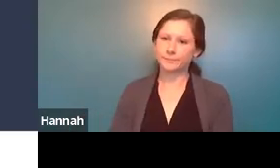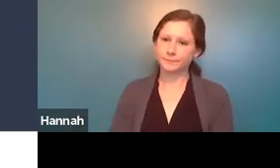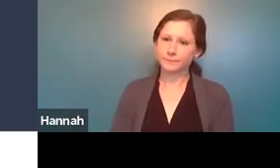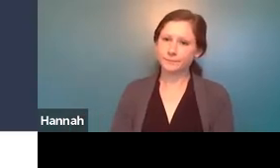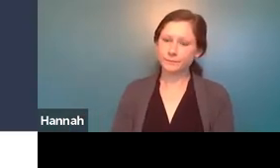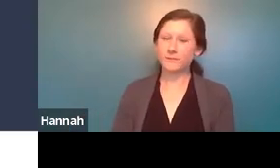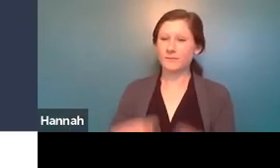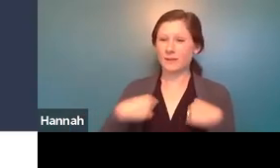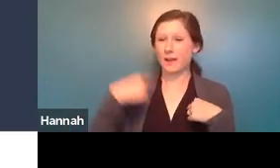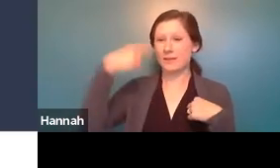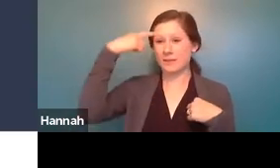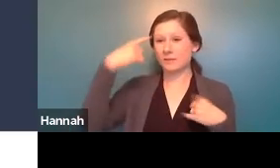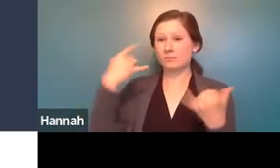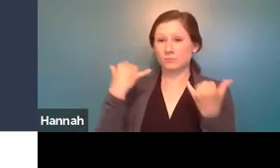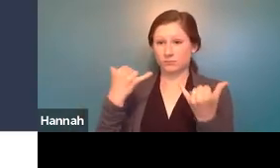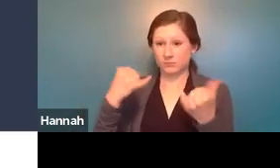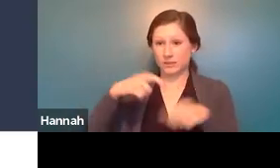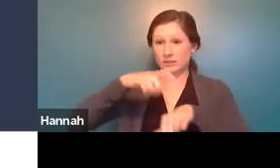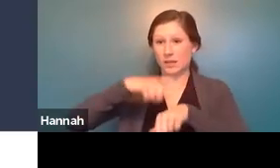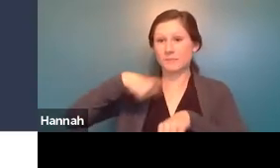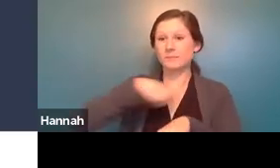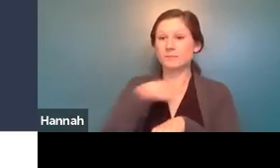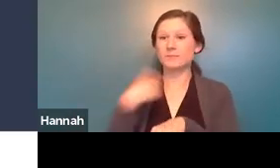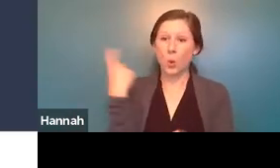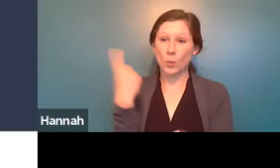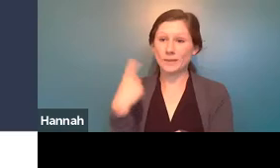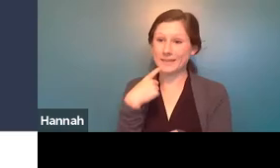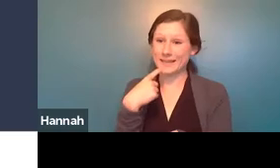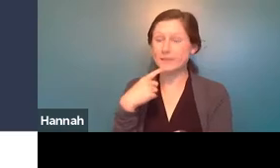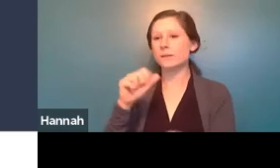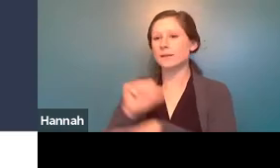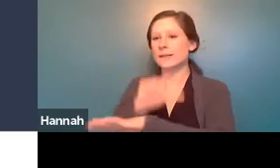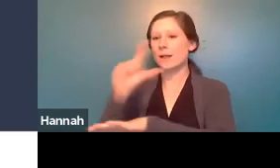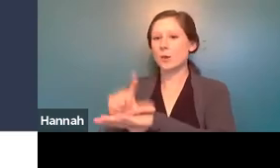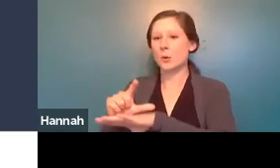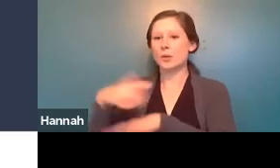time we've always said in this group that St. Louis has a very rich scene when it comes to arts and culture and